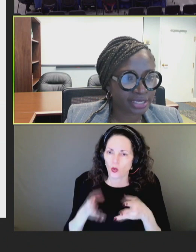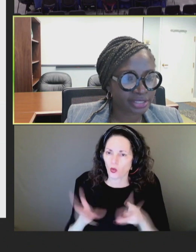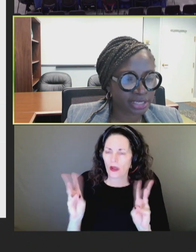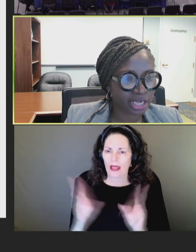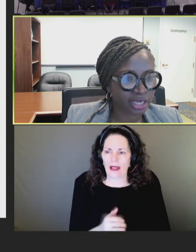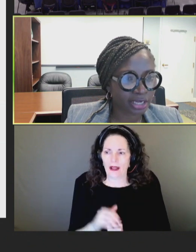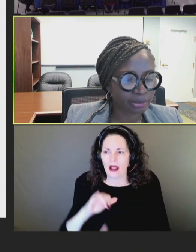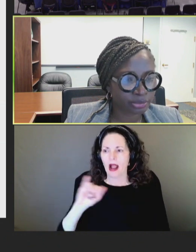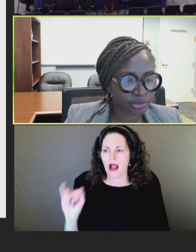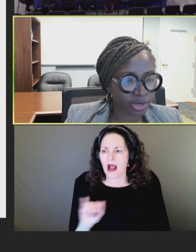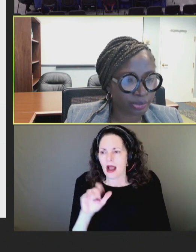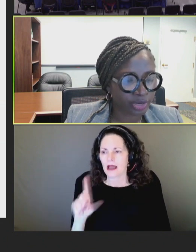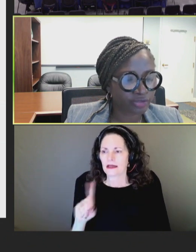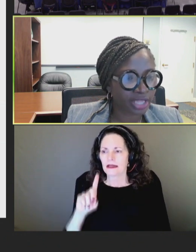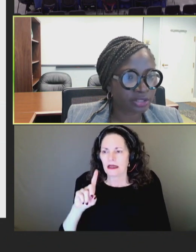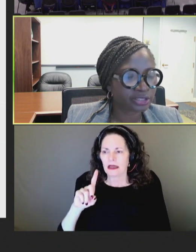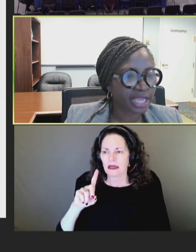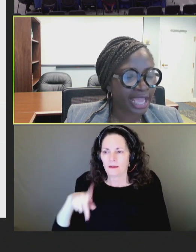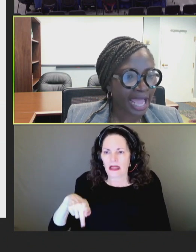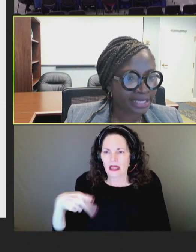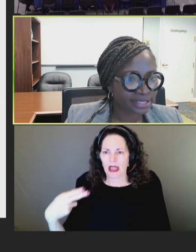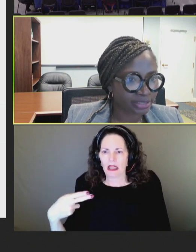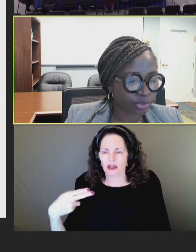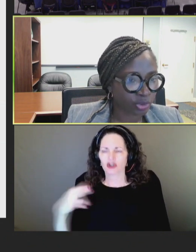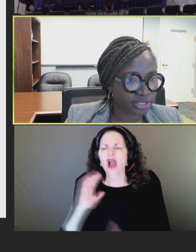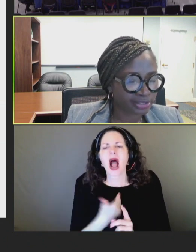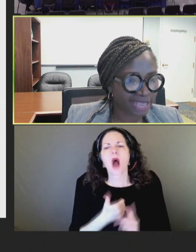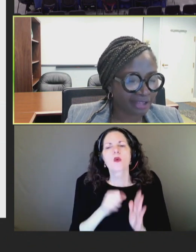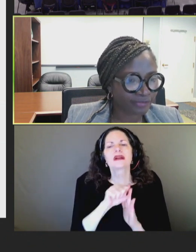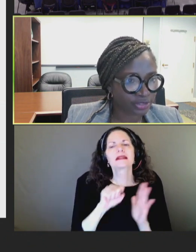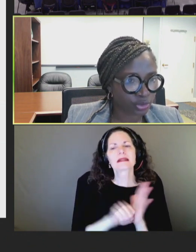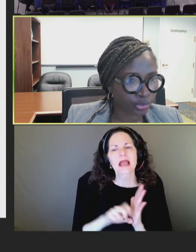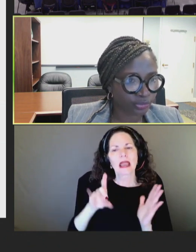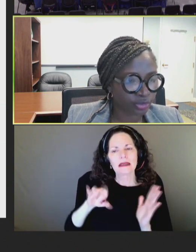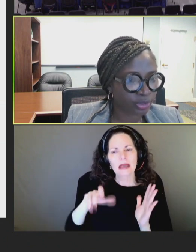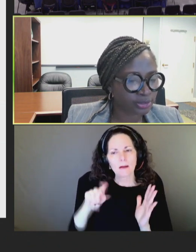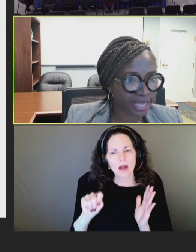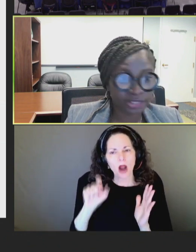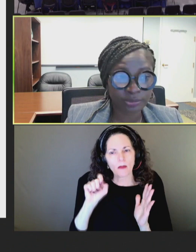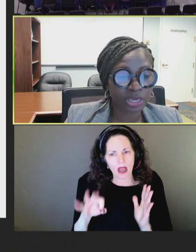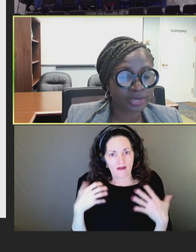state department of health had to deploy staff and support for us. We had to pull out